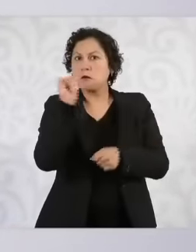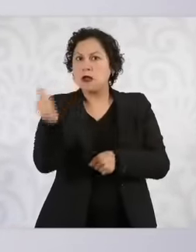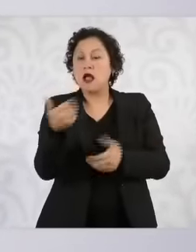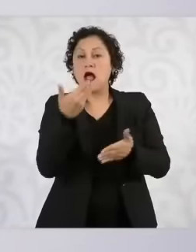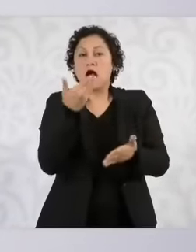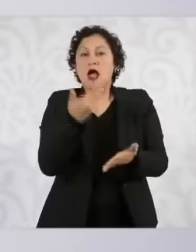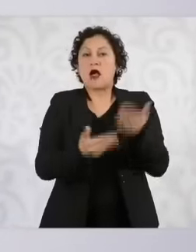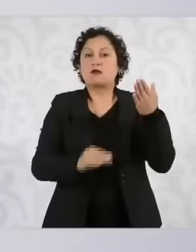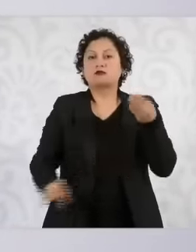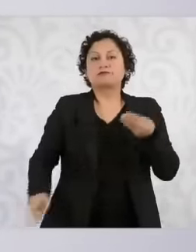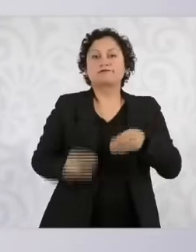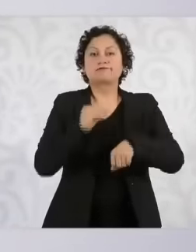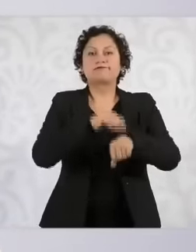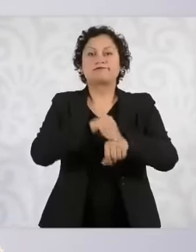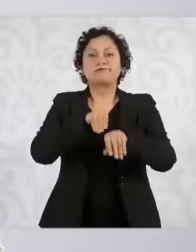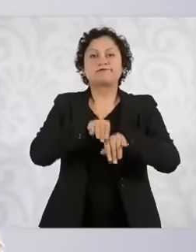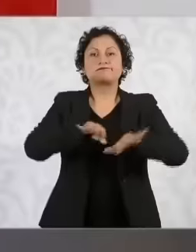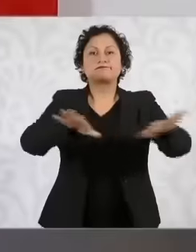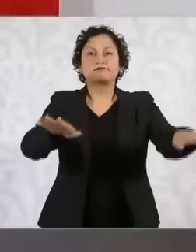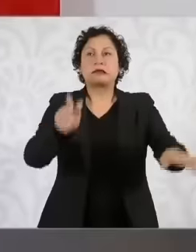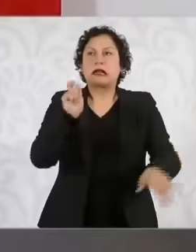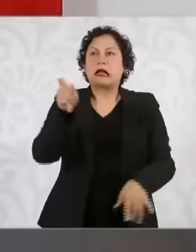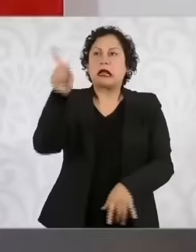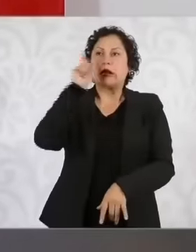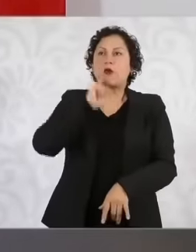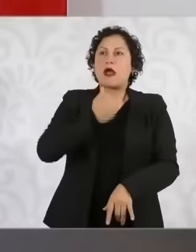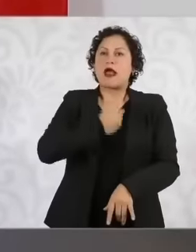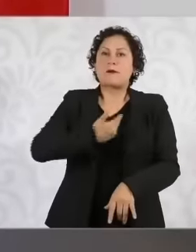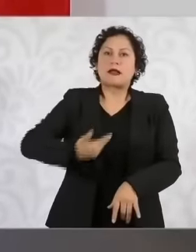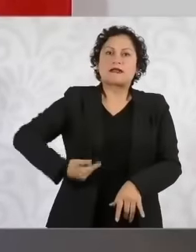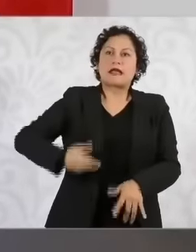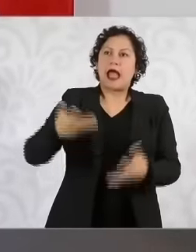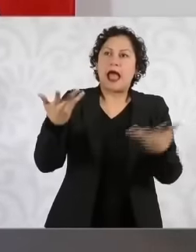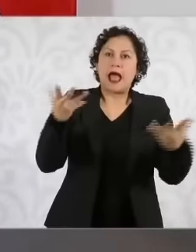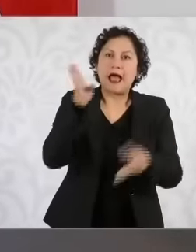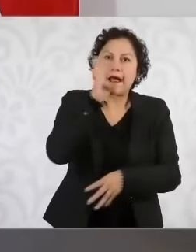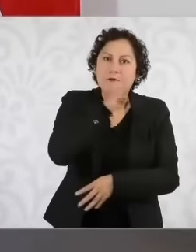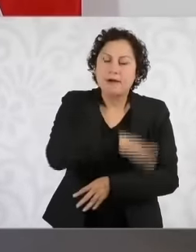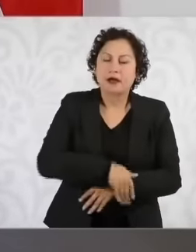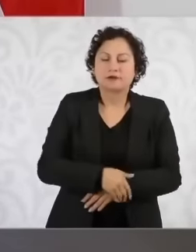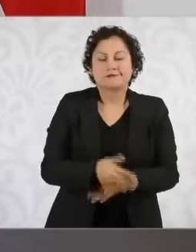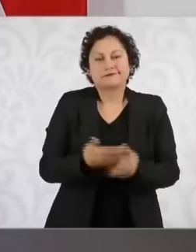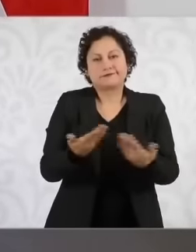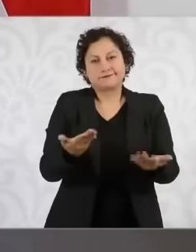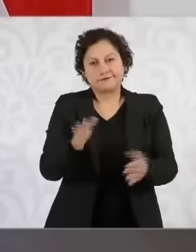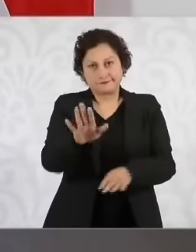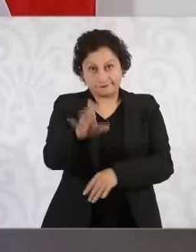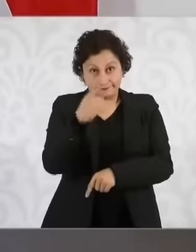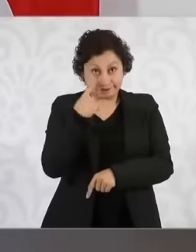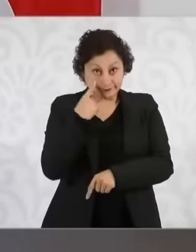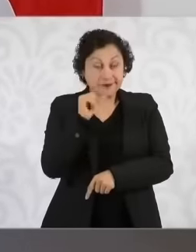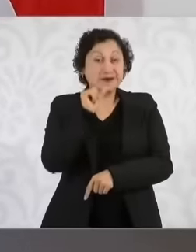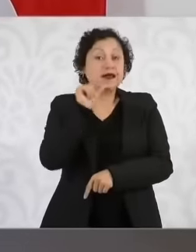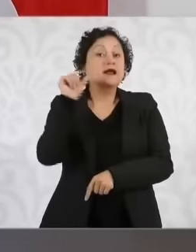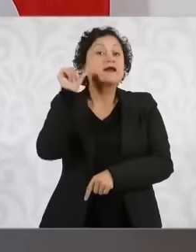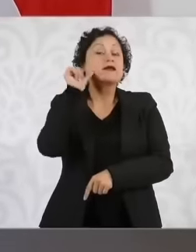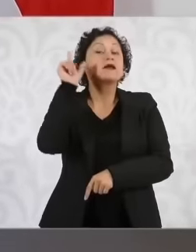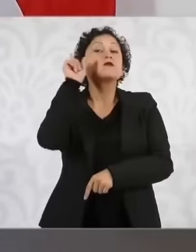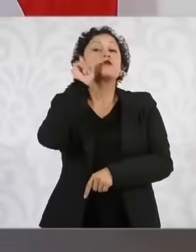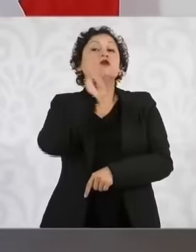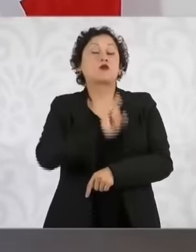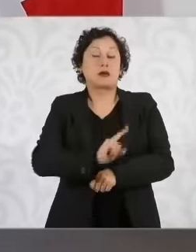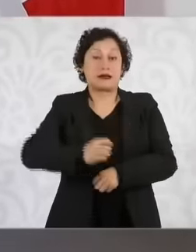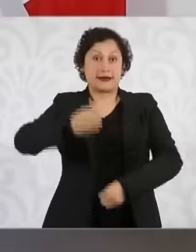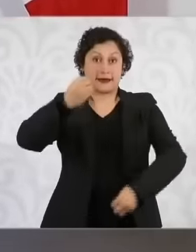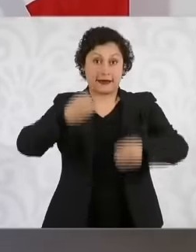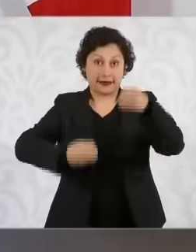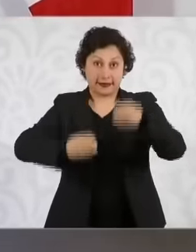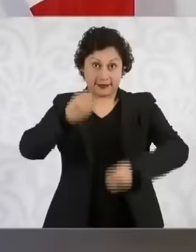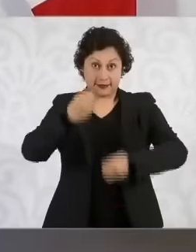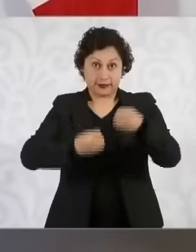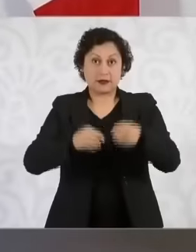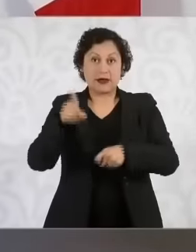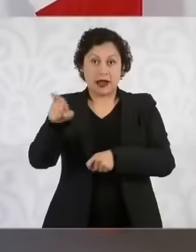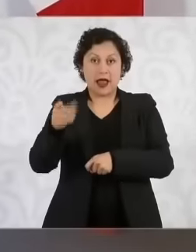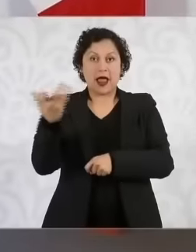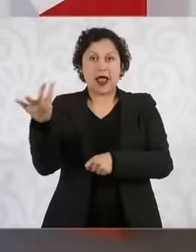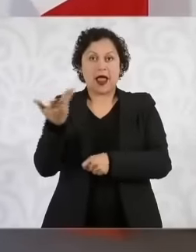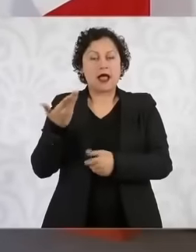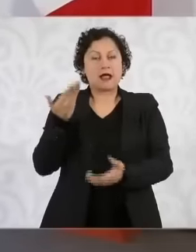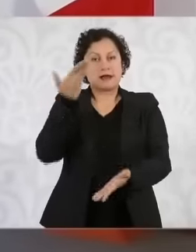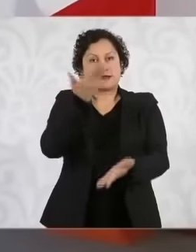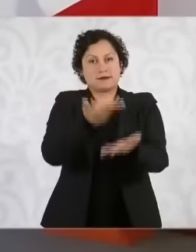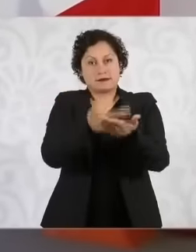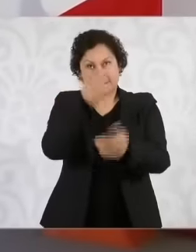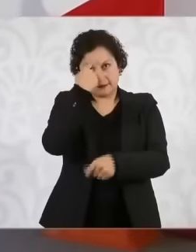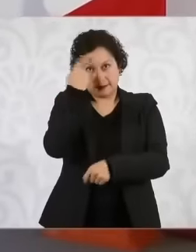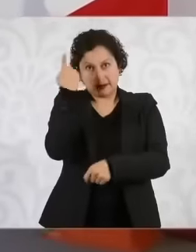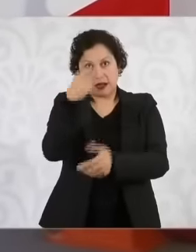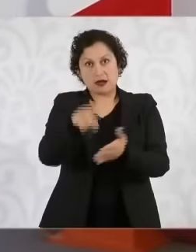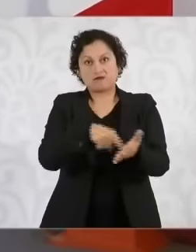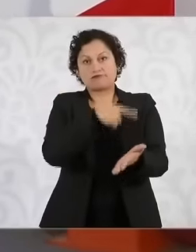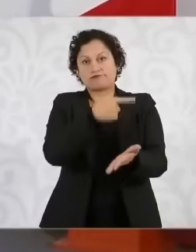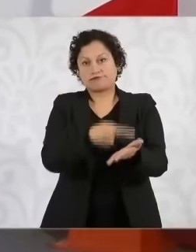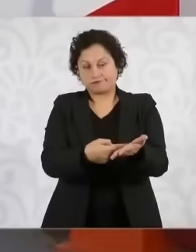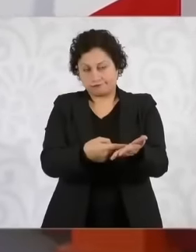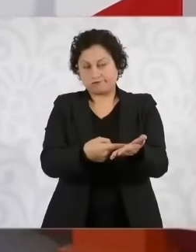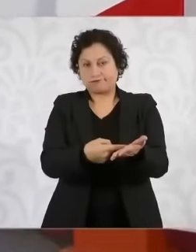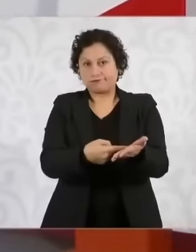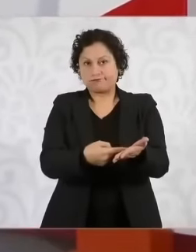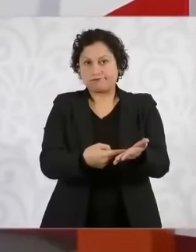Republic Yesterday this judge who promotes this suspension that has already come out